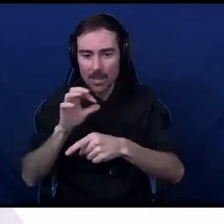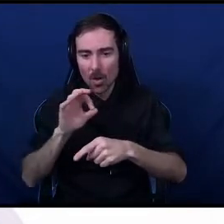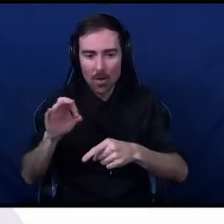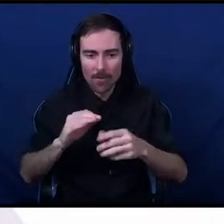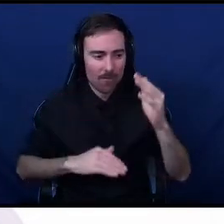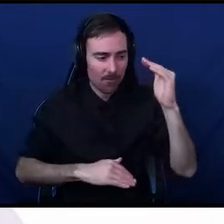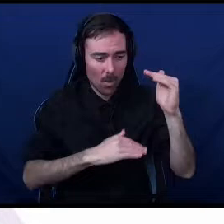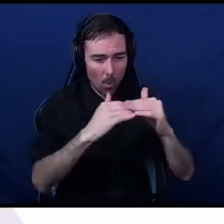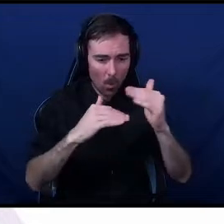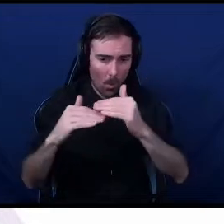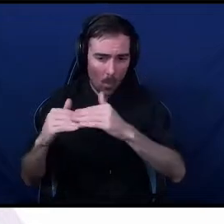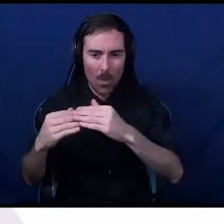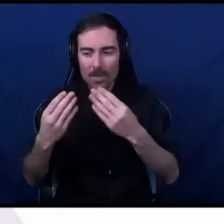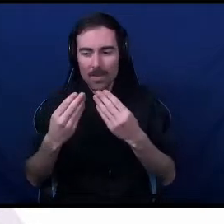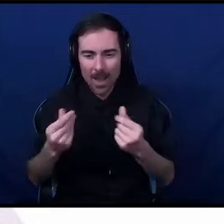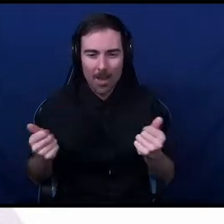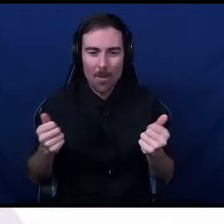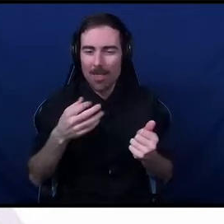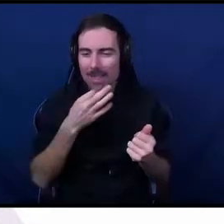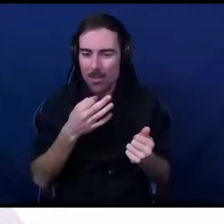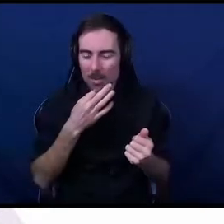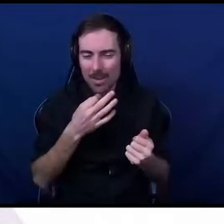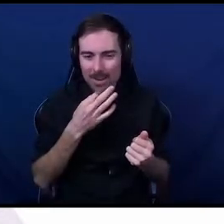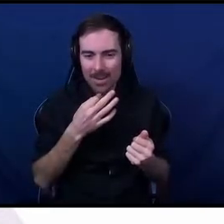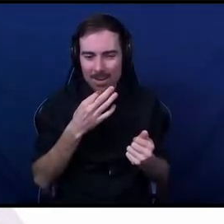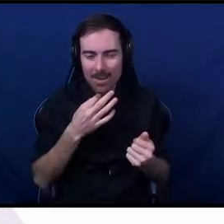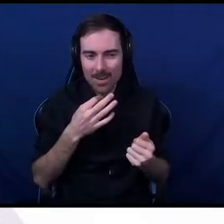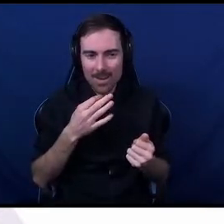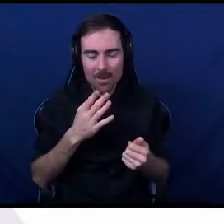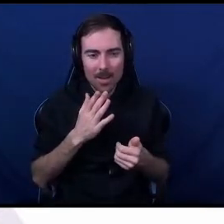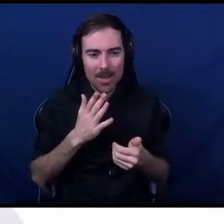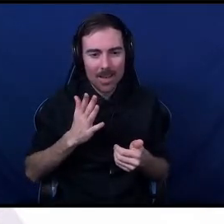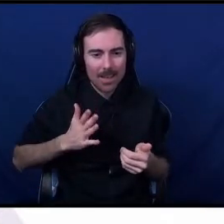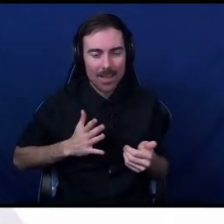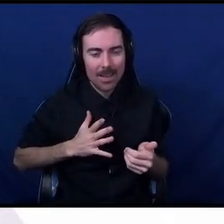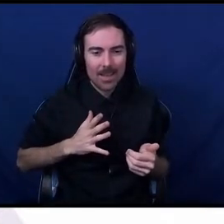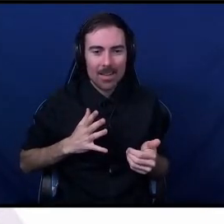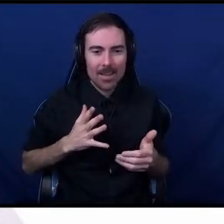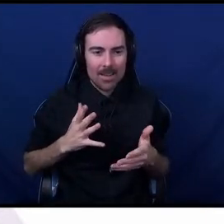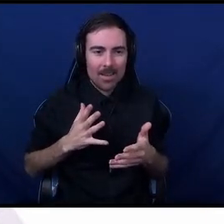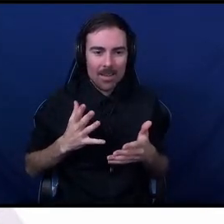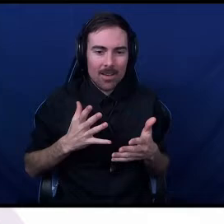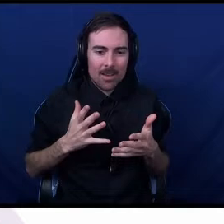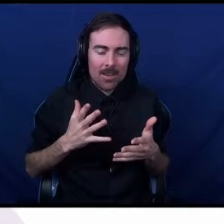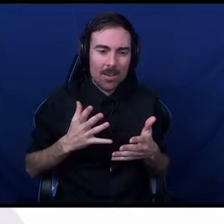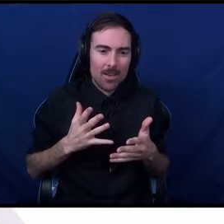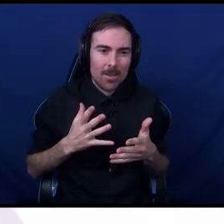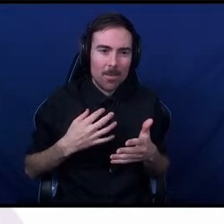of these kind of big enterprises. But it really needs to kind of kind of find its way all the way through businesses.